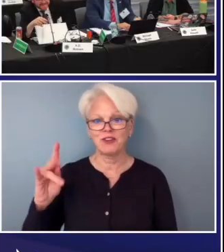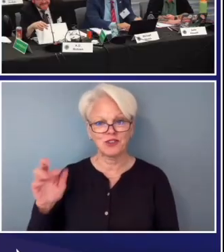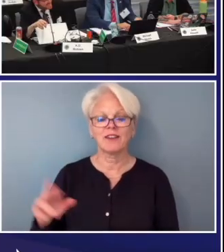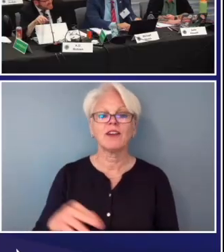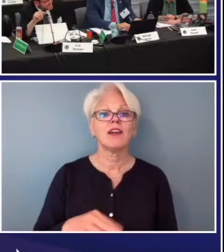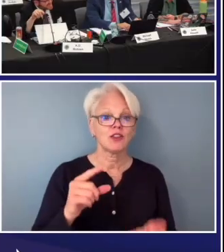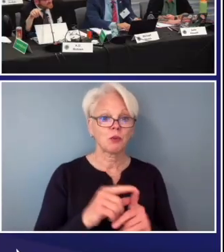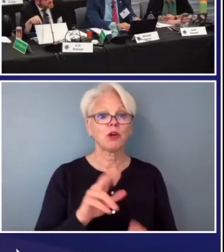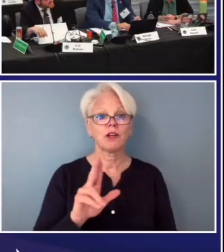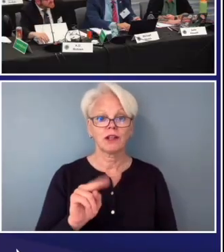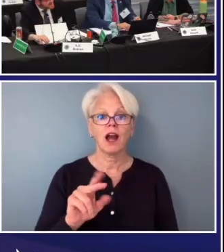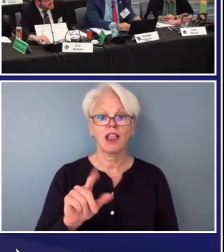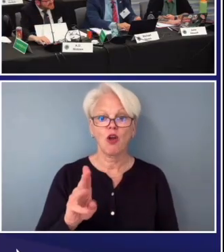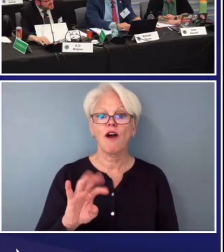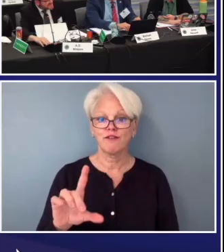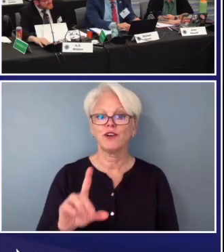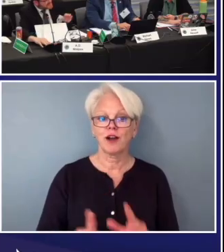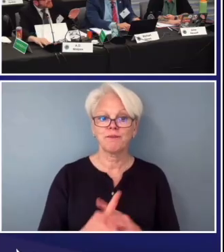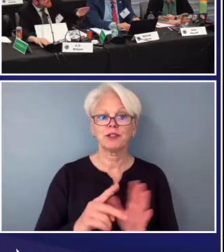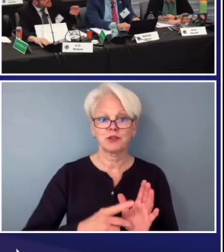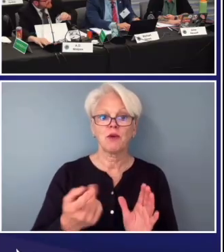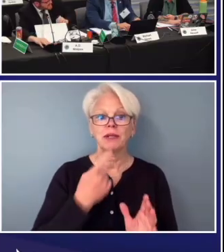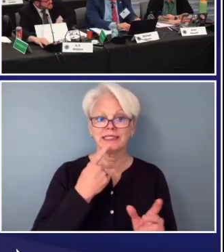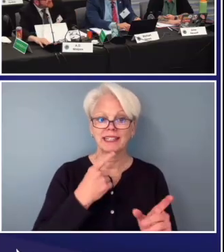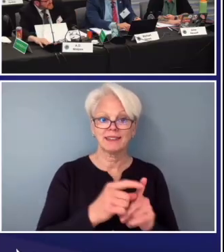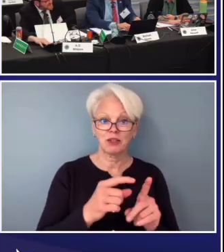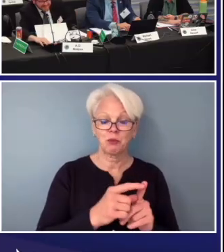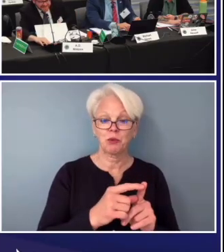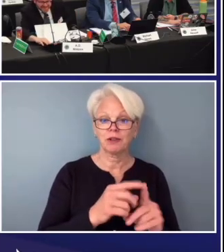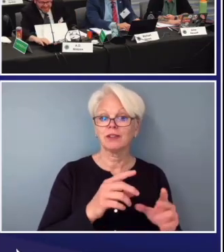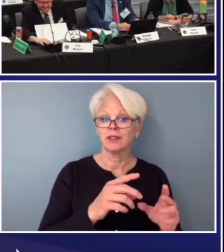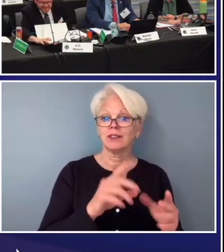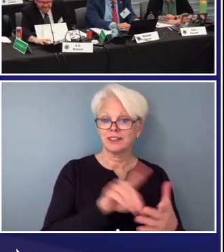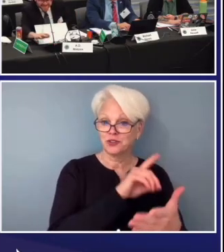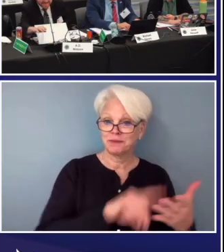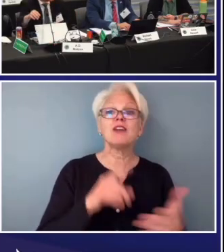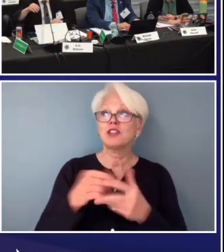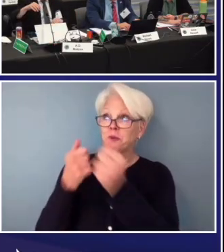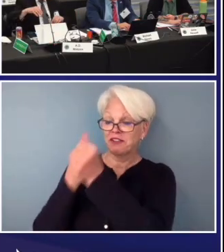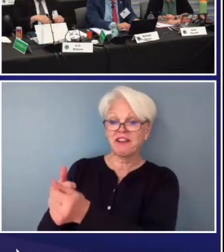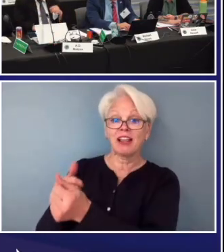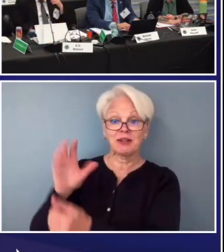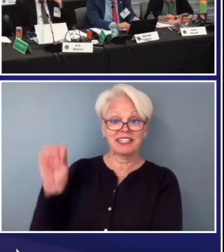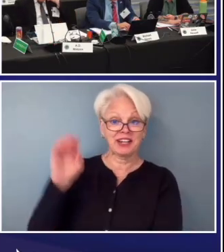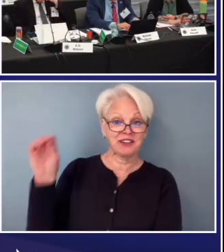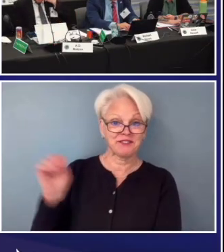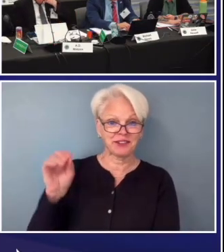So they, whenever it says the word discrimination. So we are following the executive order by adding it. I'm awful. There you go. Another support of the executive order. great.